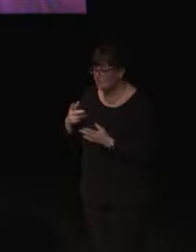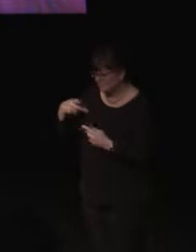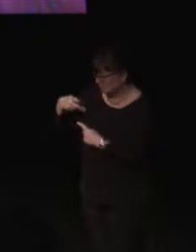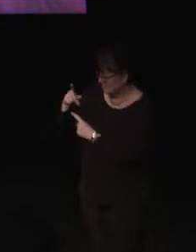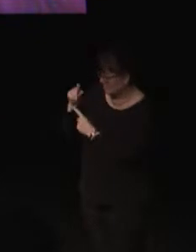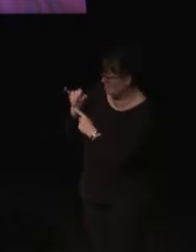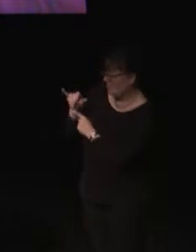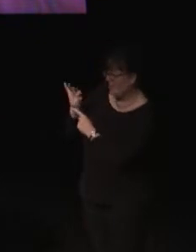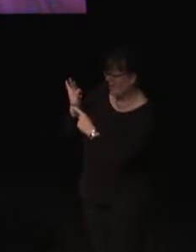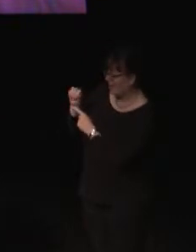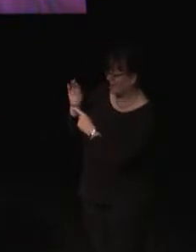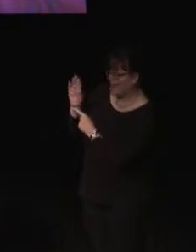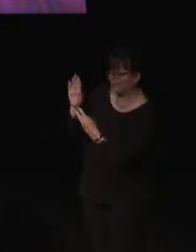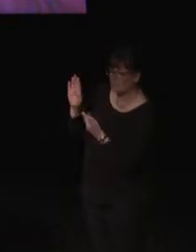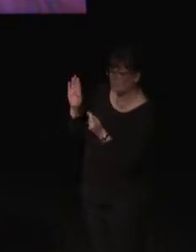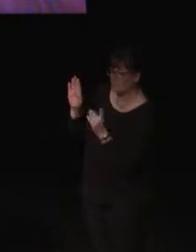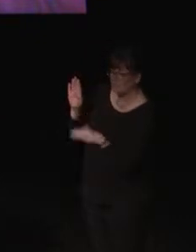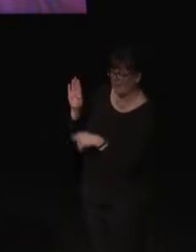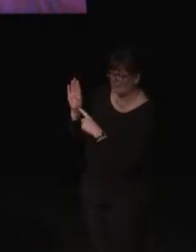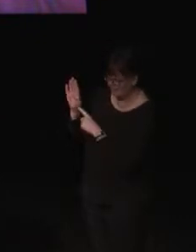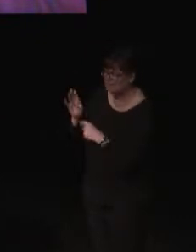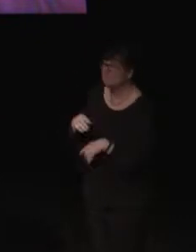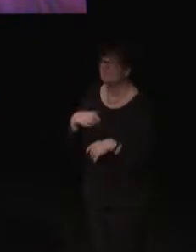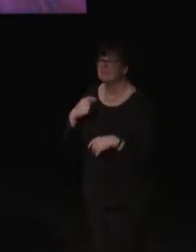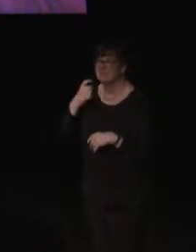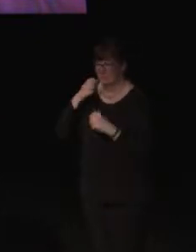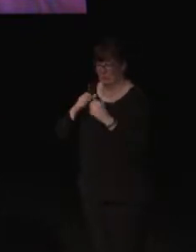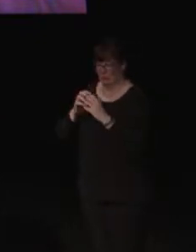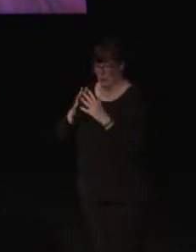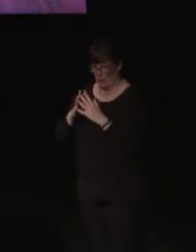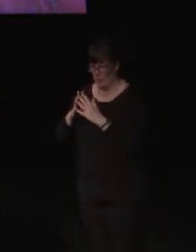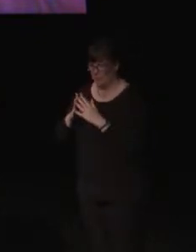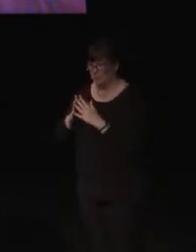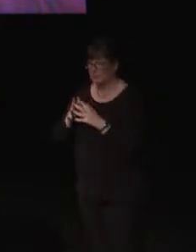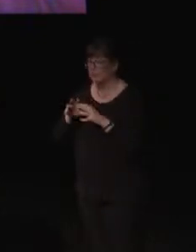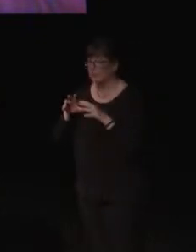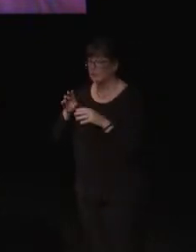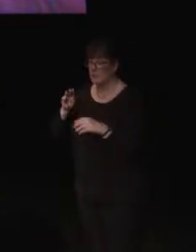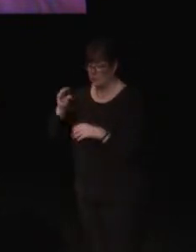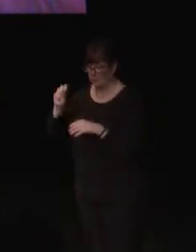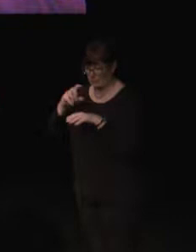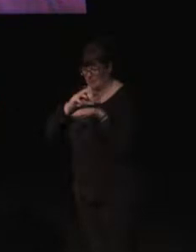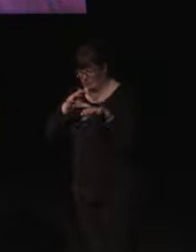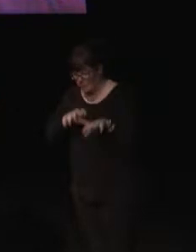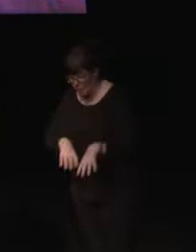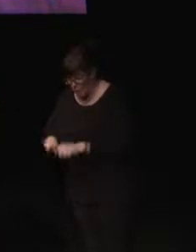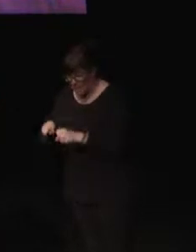So, PlayFab is a startup that was required by Microsoft about 14 months ago.